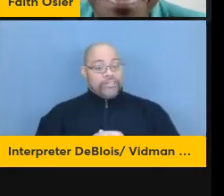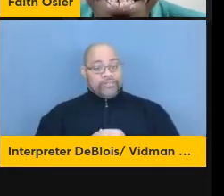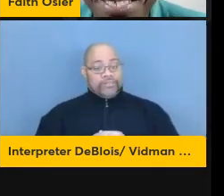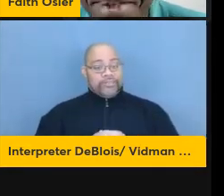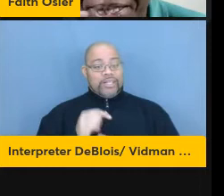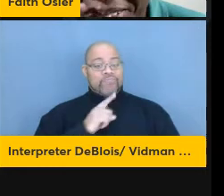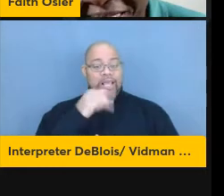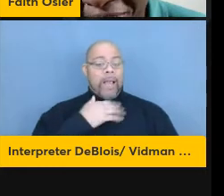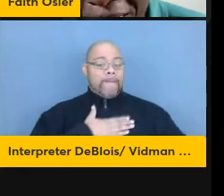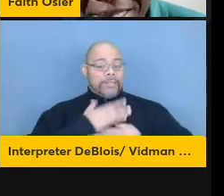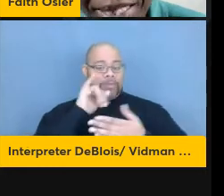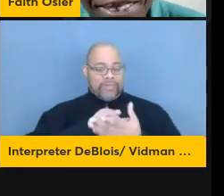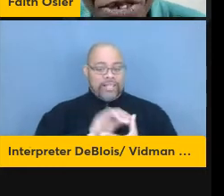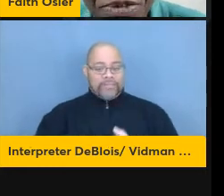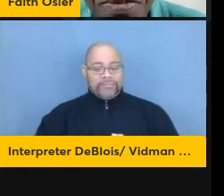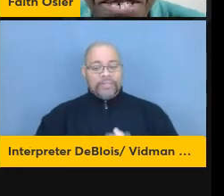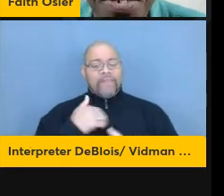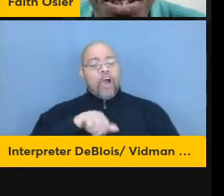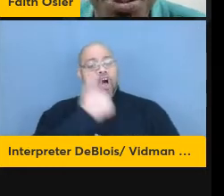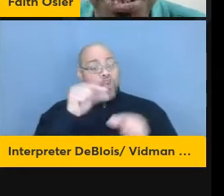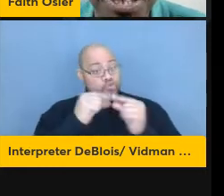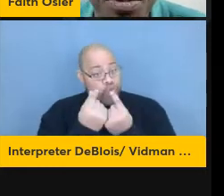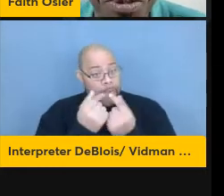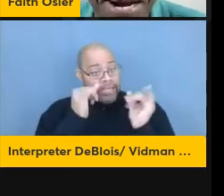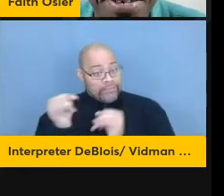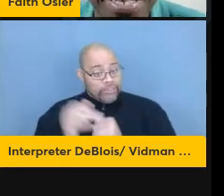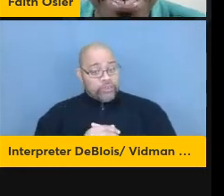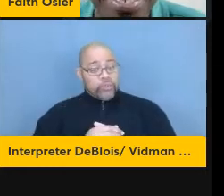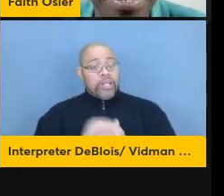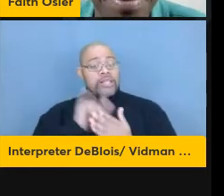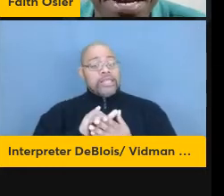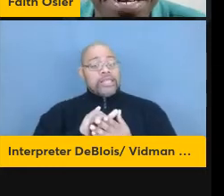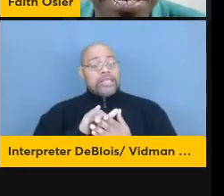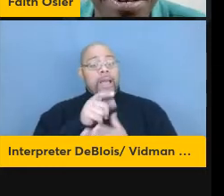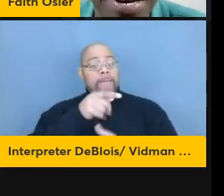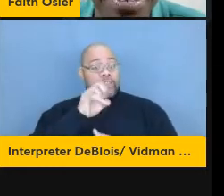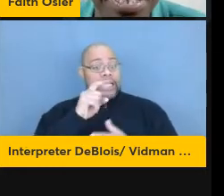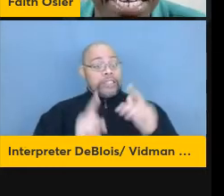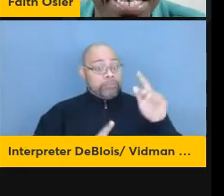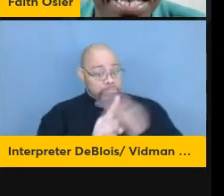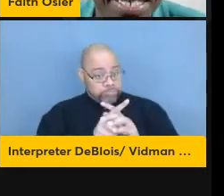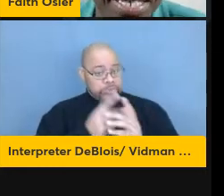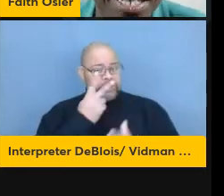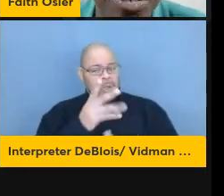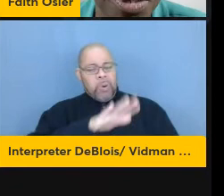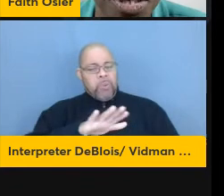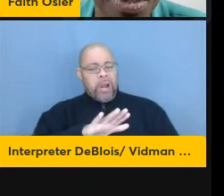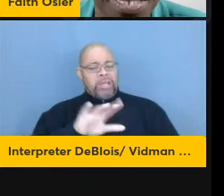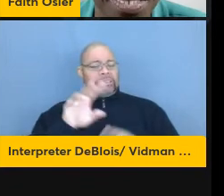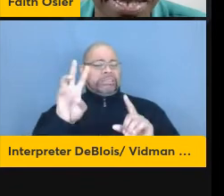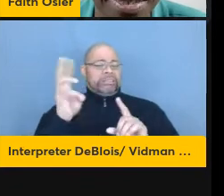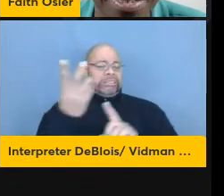pleased about we had another group of individuals in whom the parasites did appear. So around day six onwards, we detected